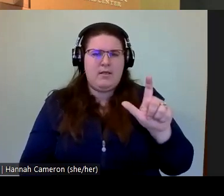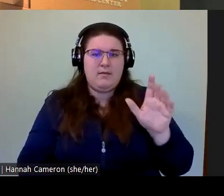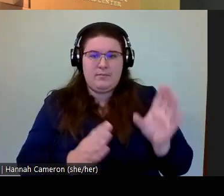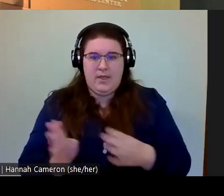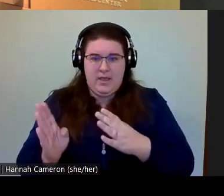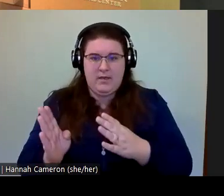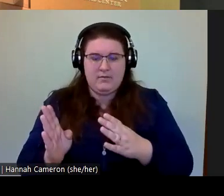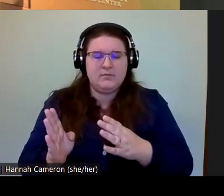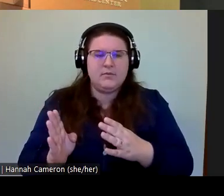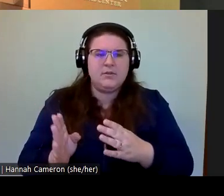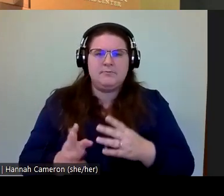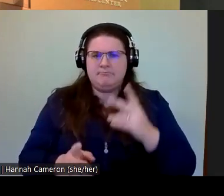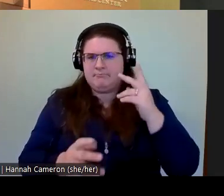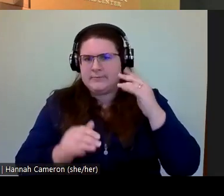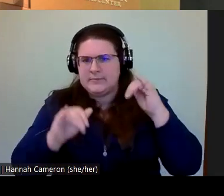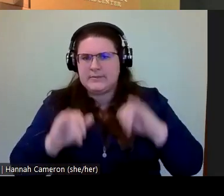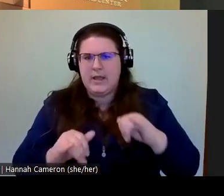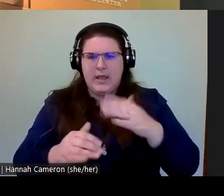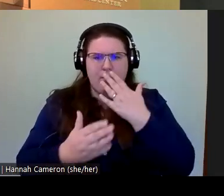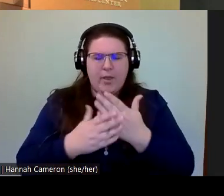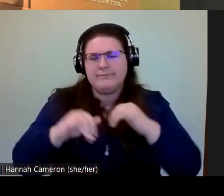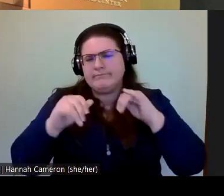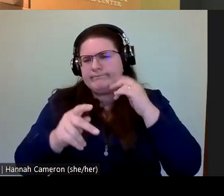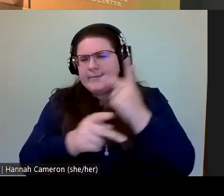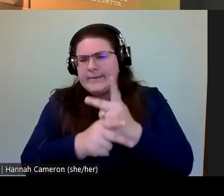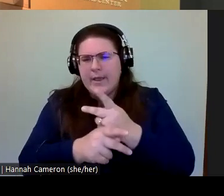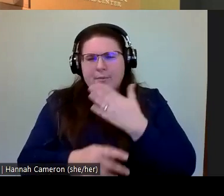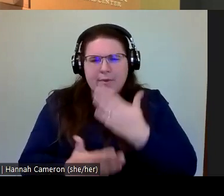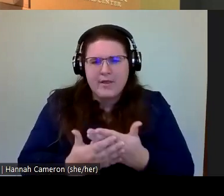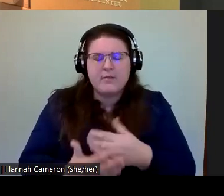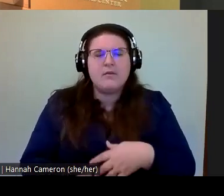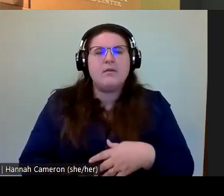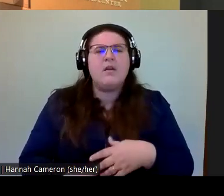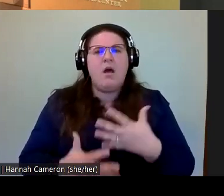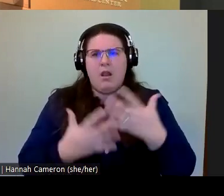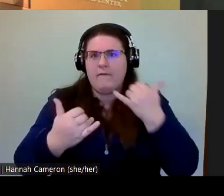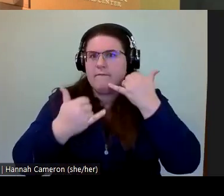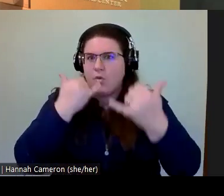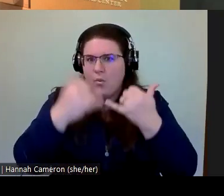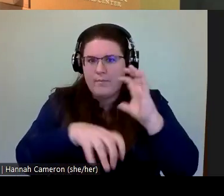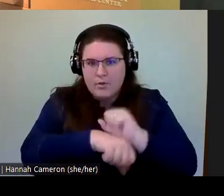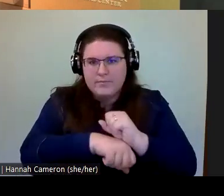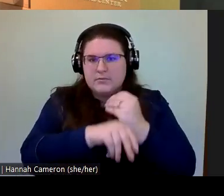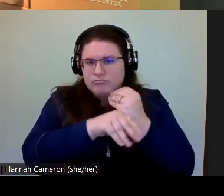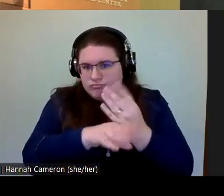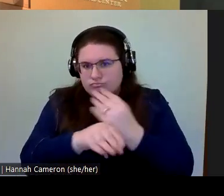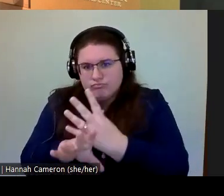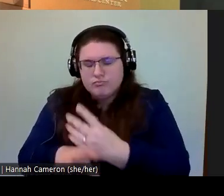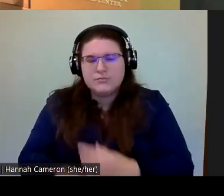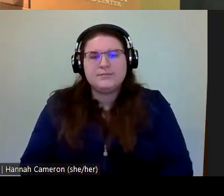Health Care uh and at the end of the day a year in uh what we found is that 70% of the patients